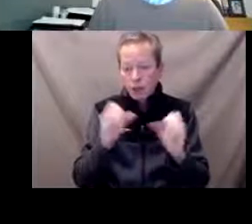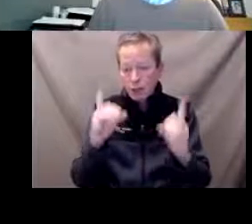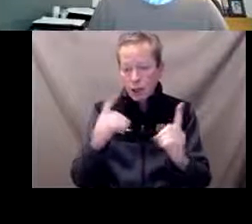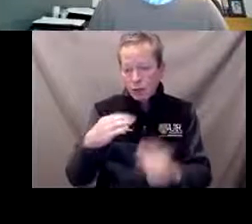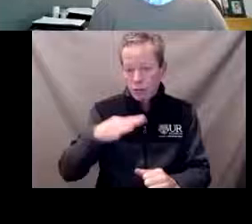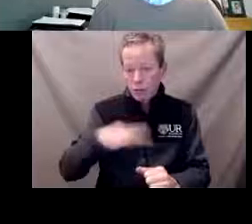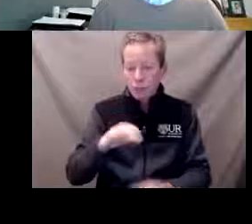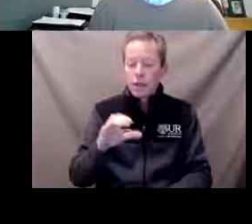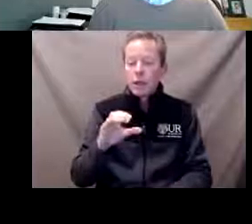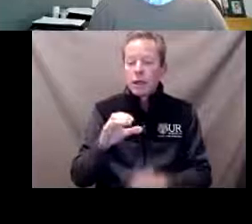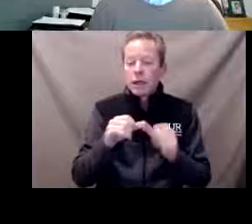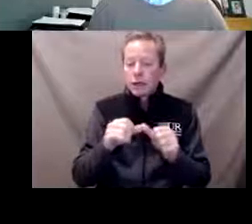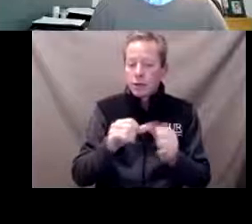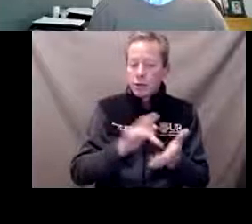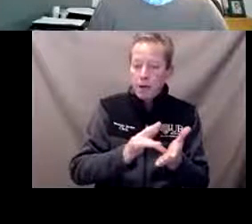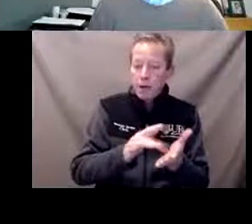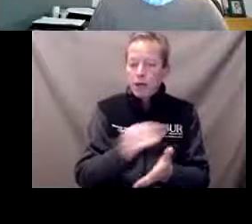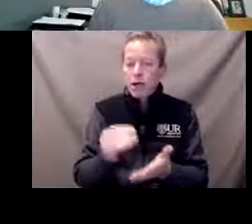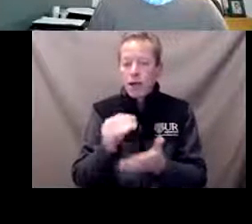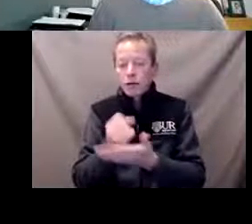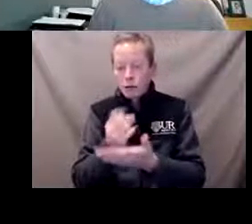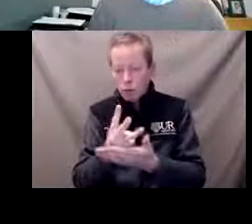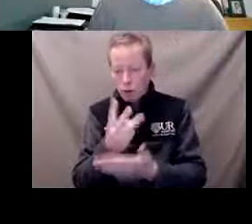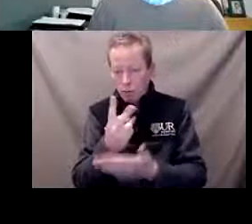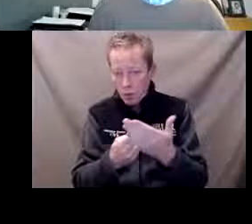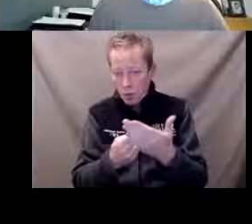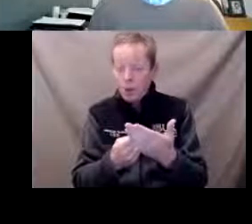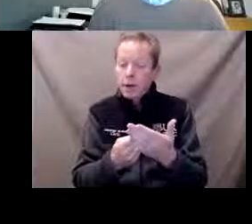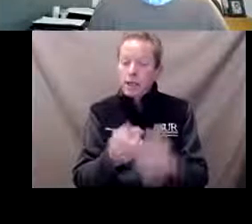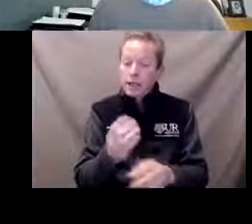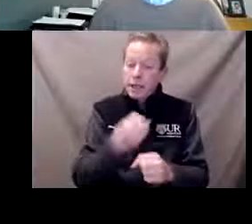education and social work credits. In order to receive those credits, you have to complete the